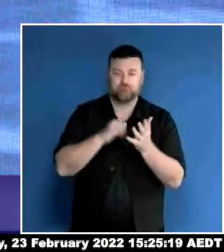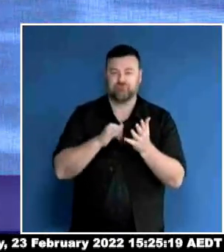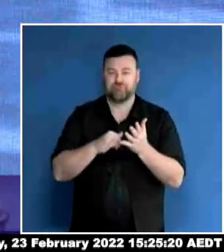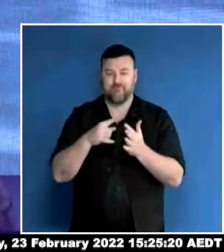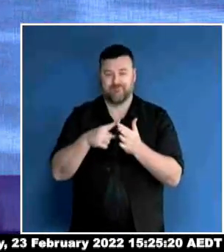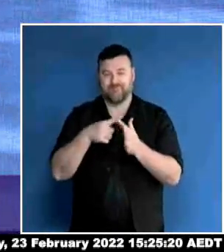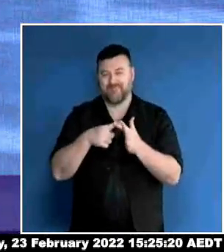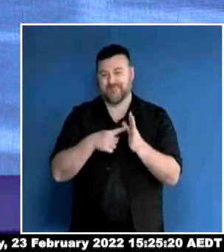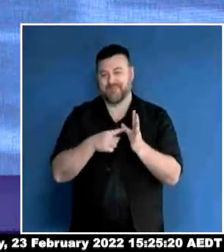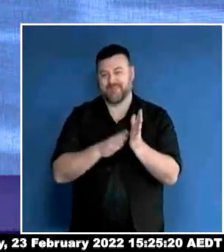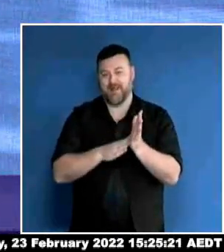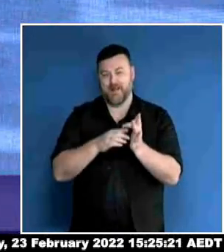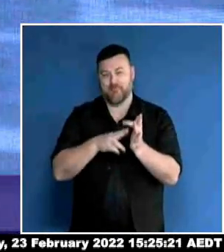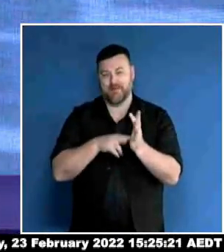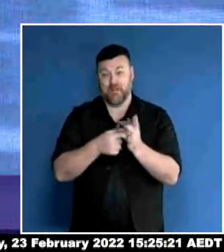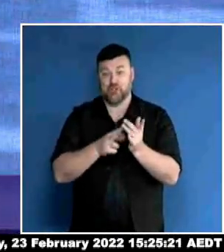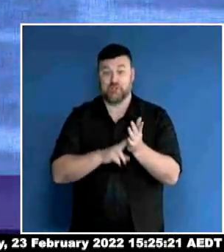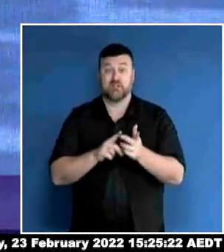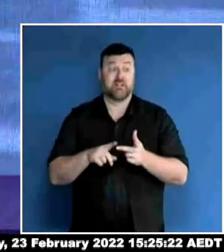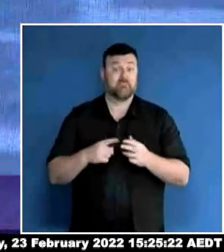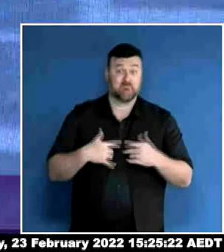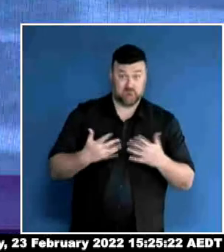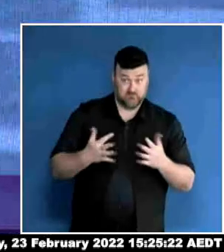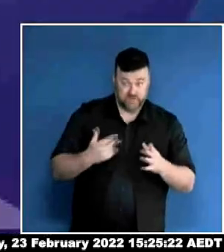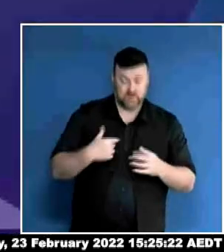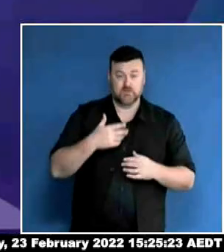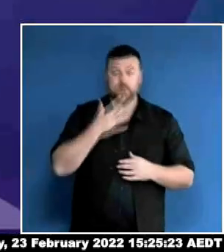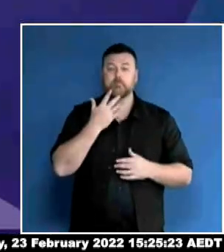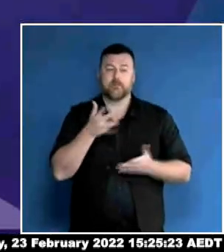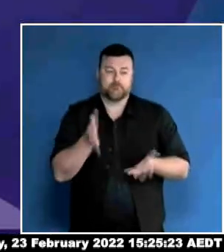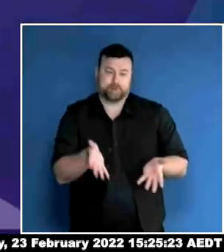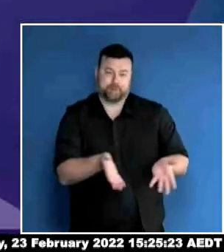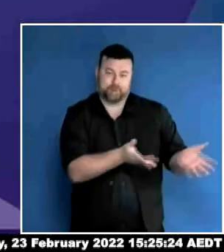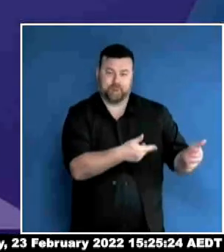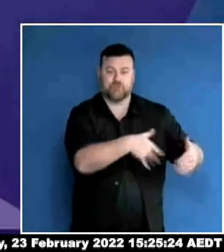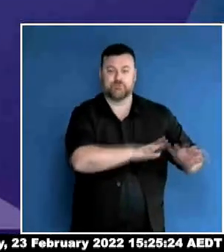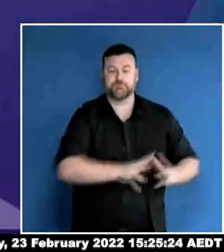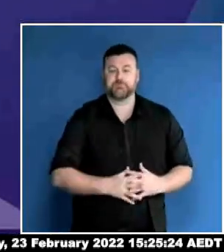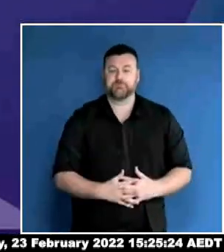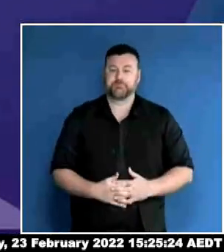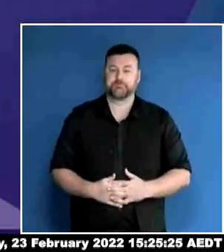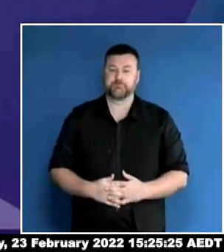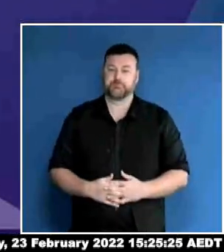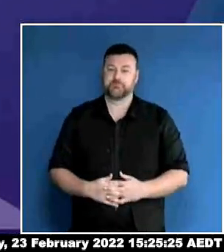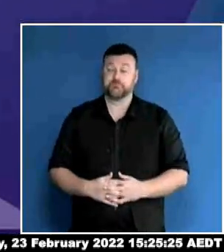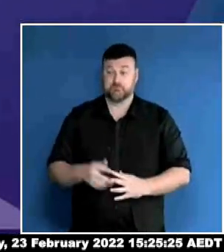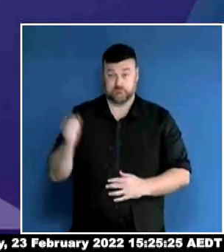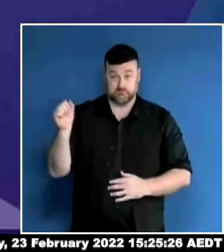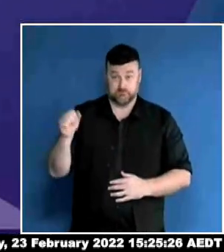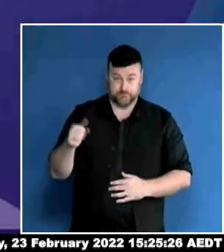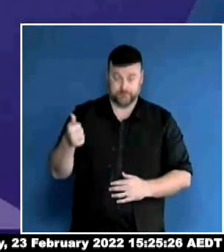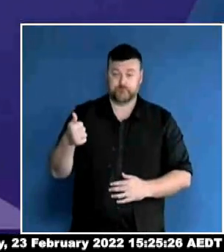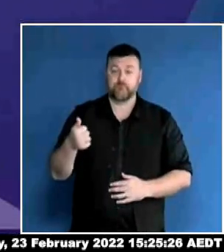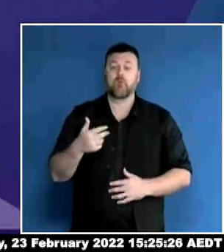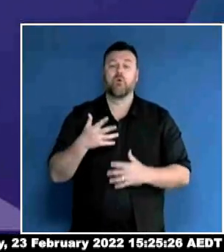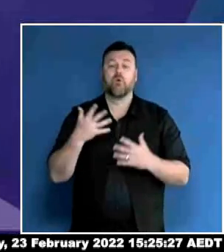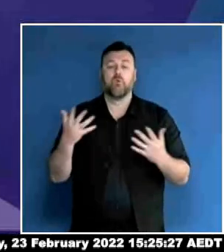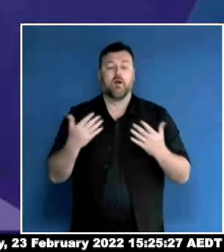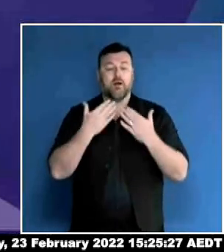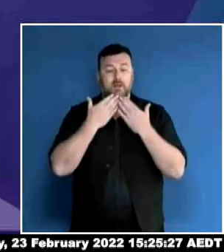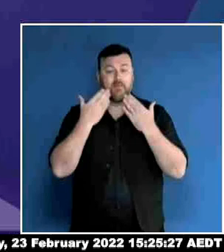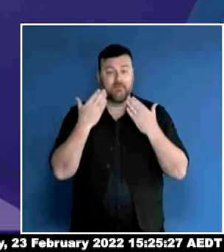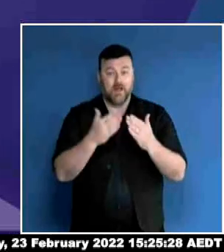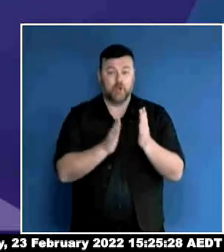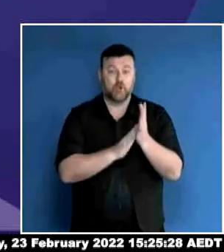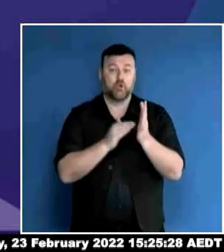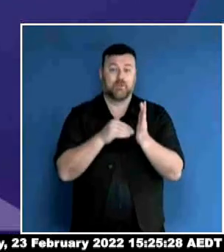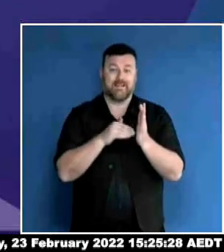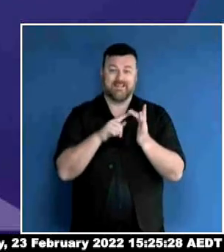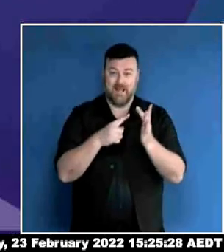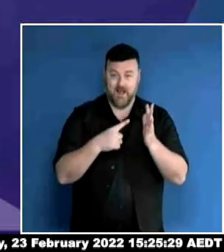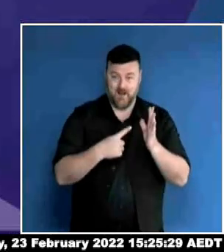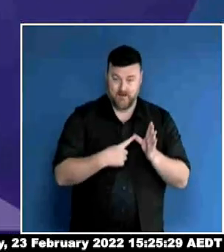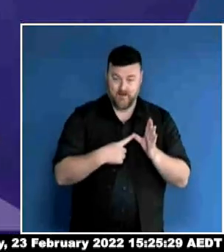Yes, of course. On that basis, thank you again, Mzia, and you are now excused